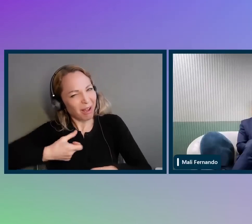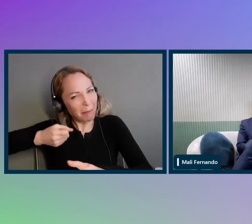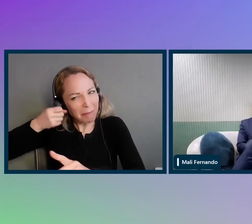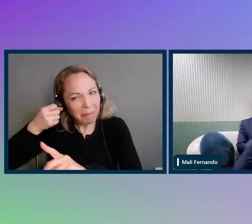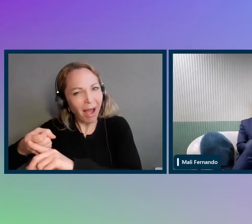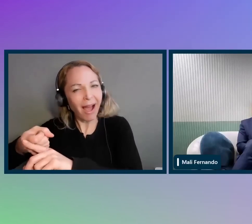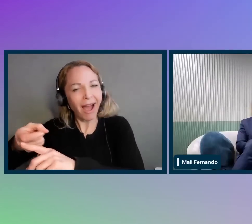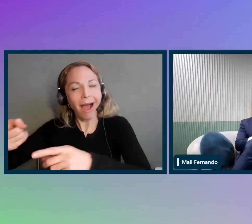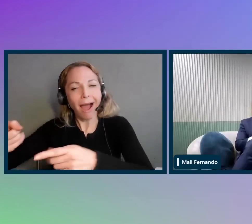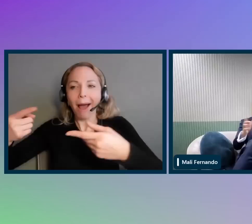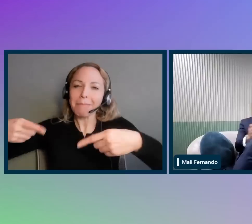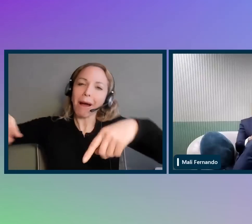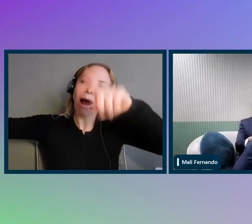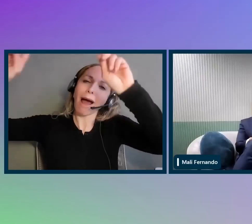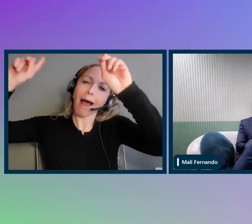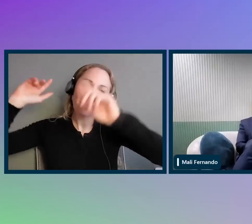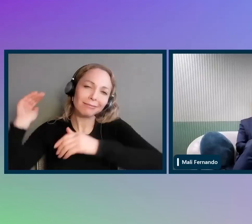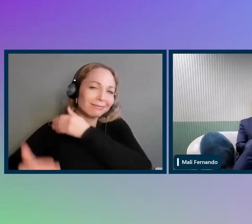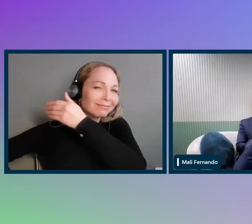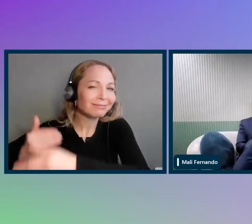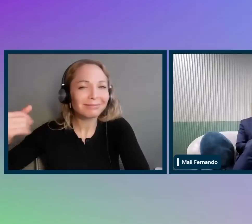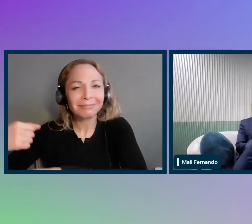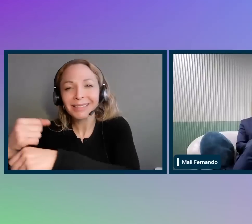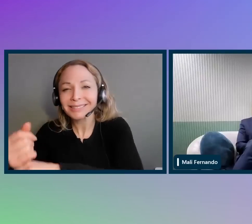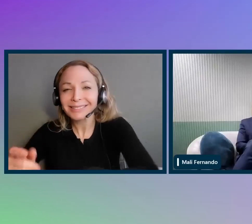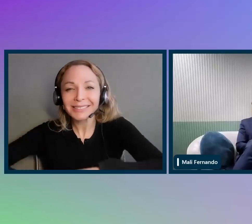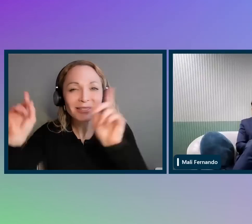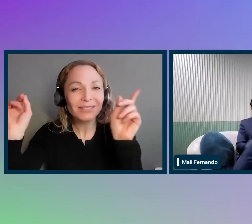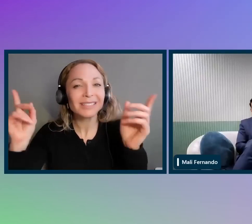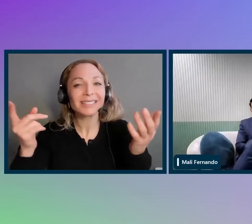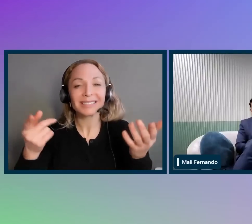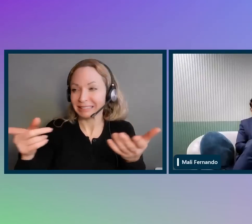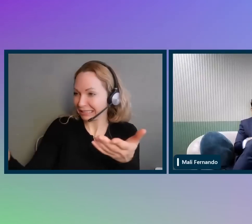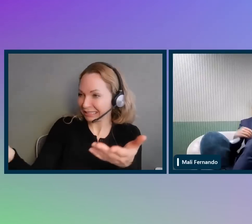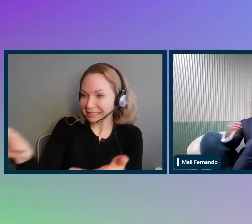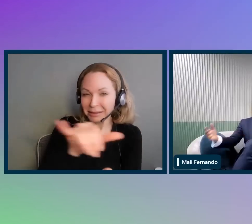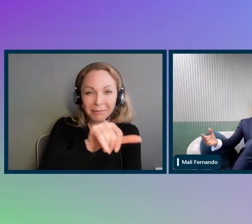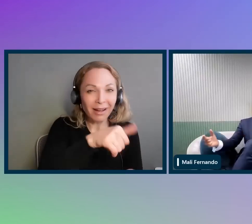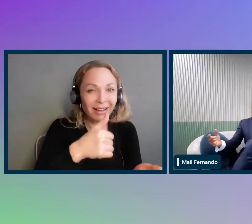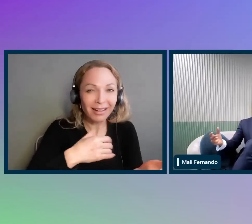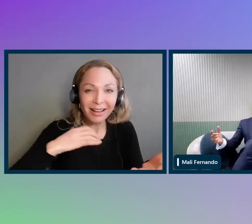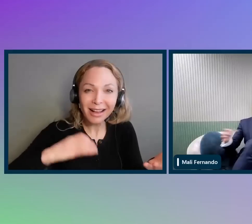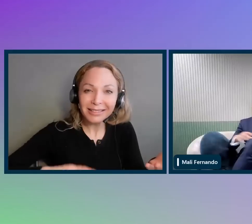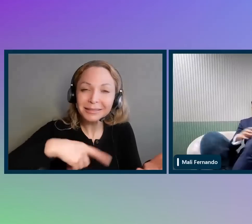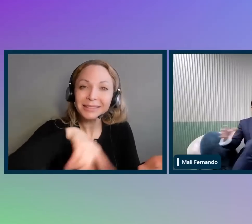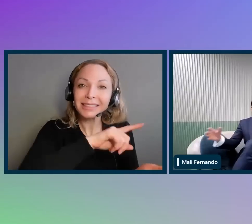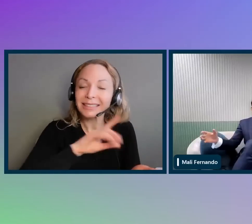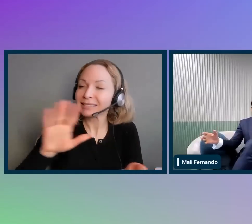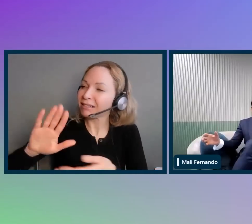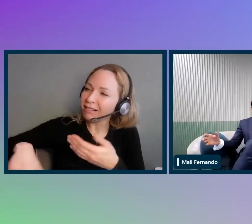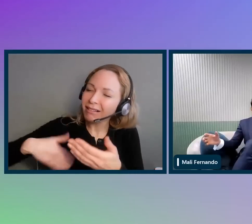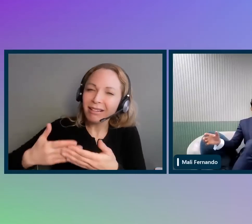his entire life, whether it's his personal banking or his day-to-day job, he's able to do.